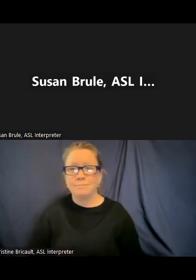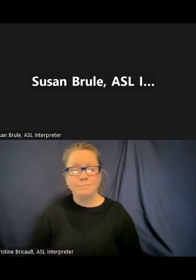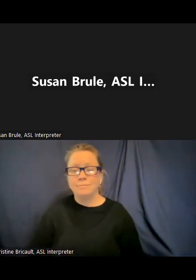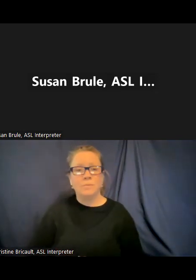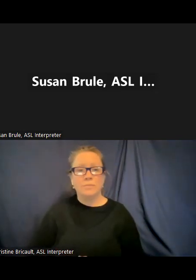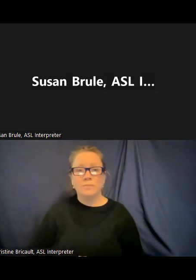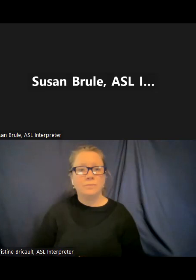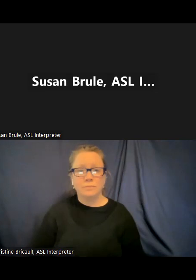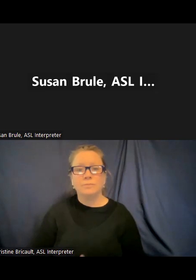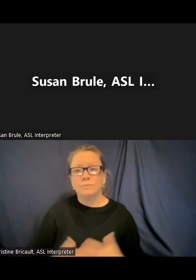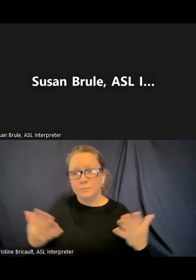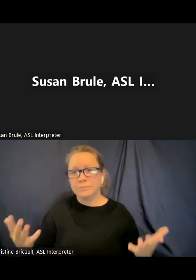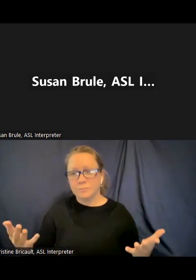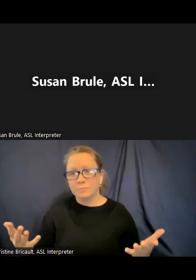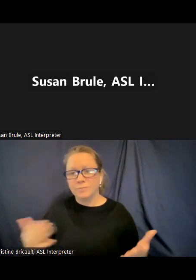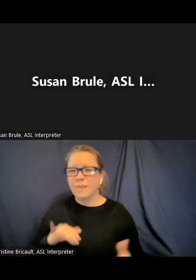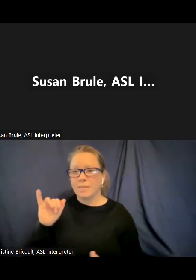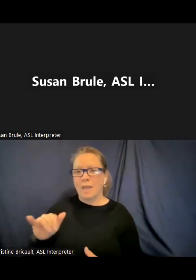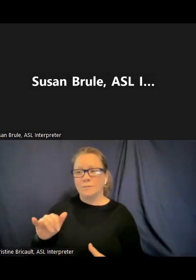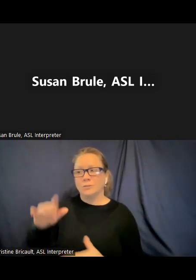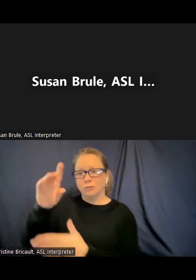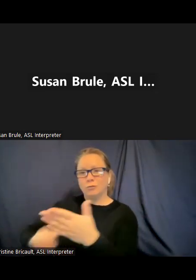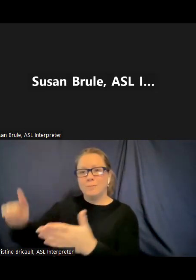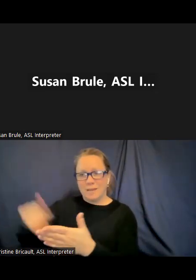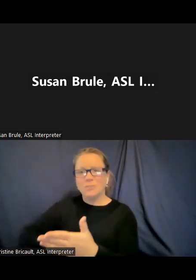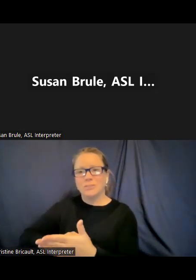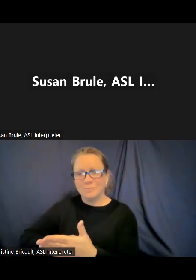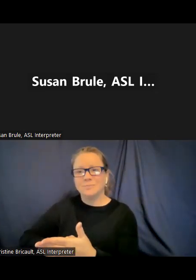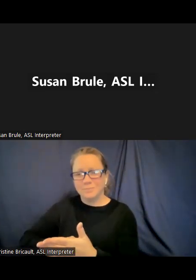That would be considered discrimination under the ADA. So you need to be careful.